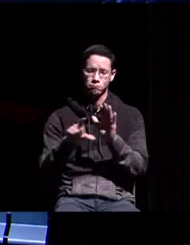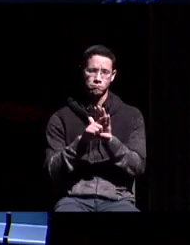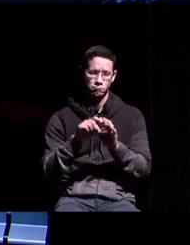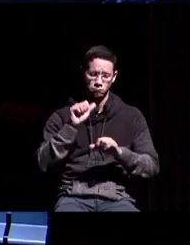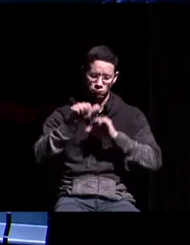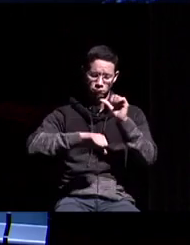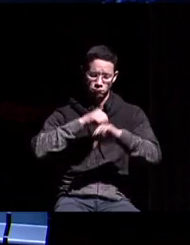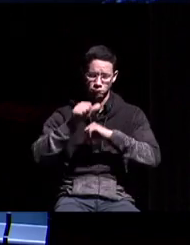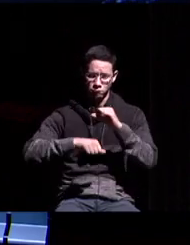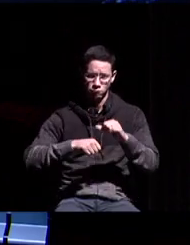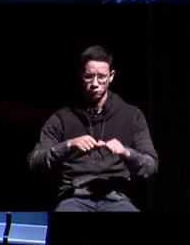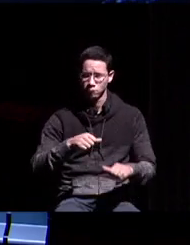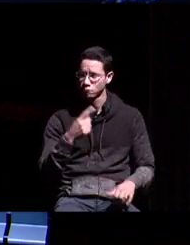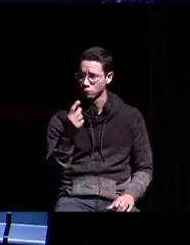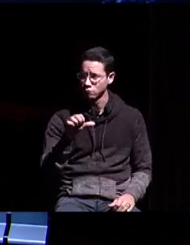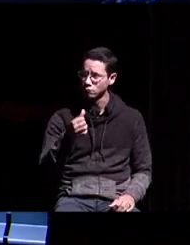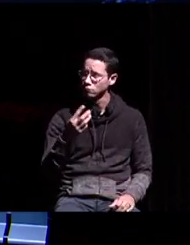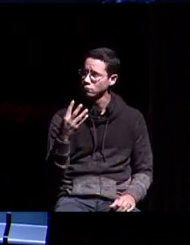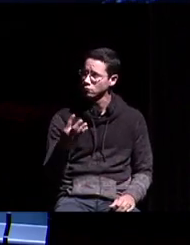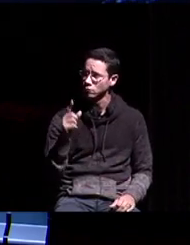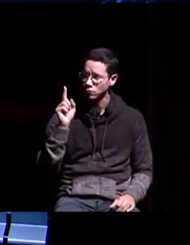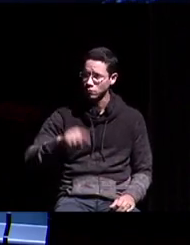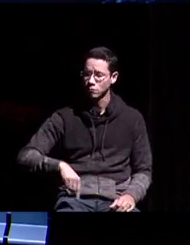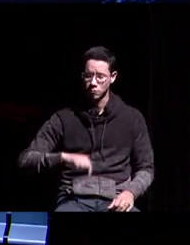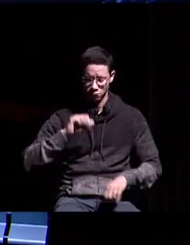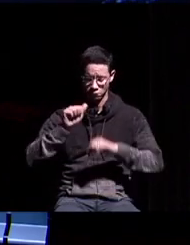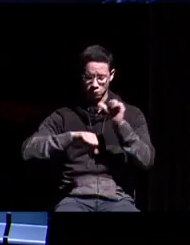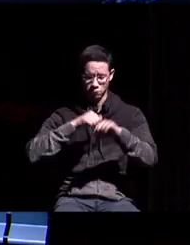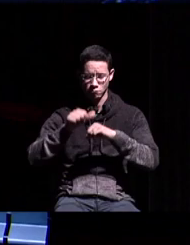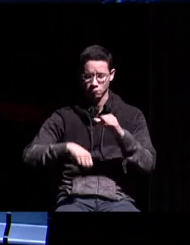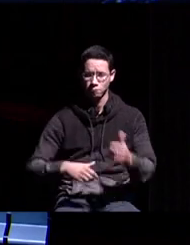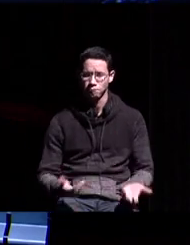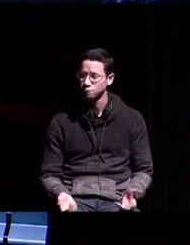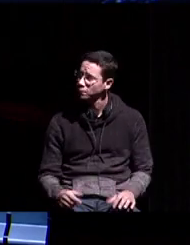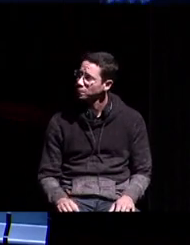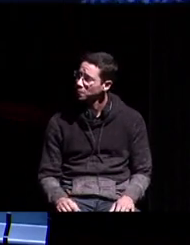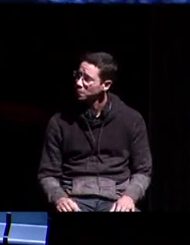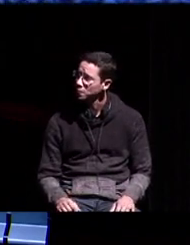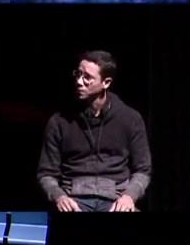So they put together what we call labor counter-reform.